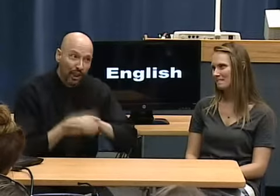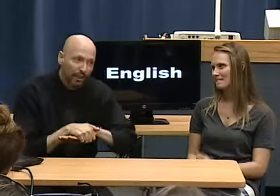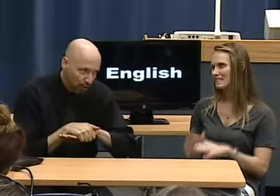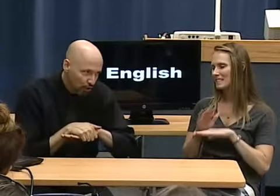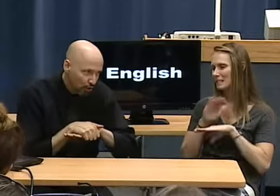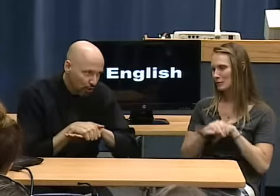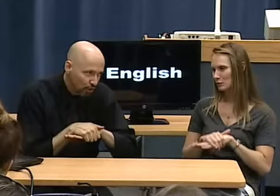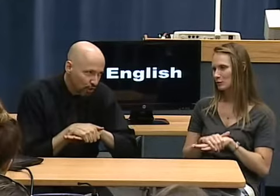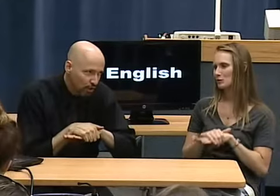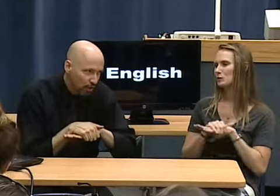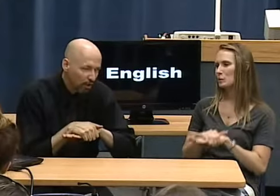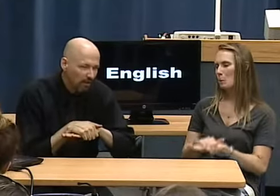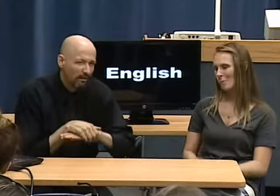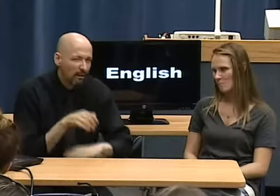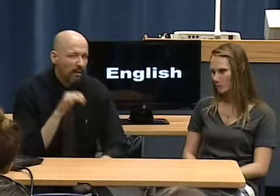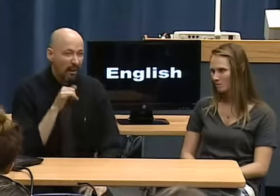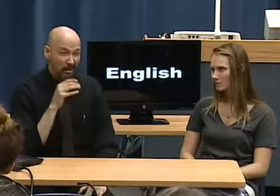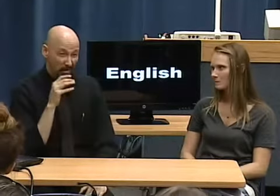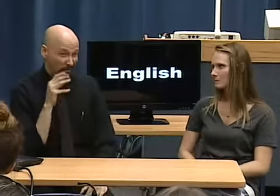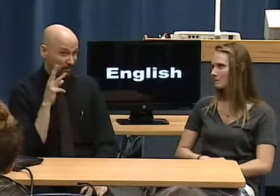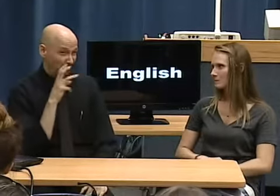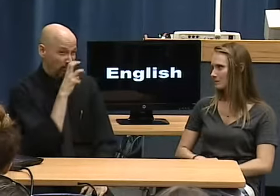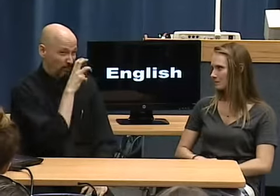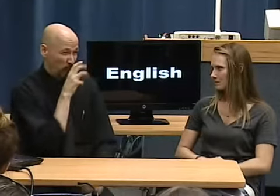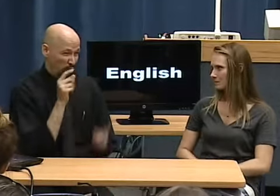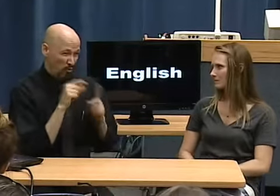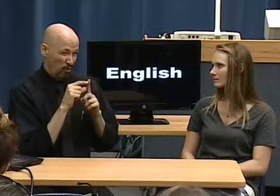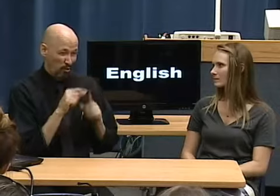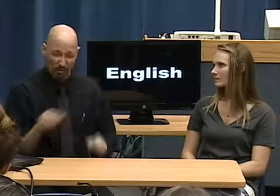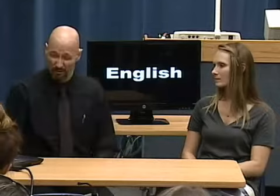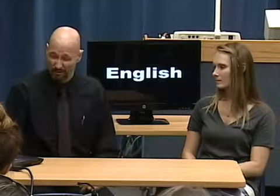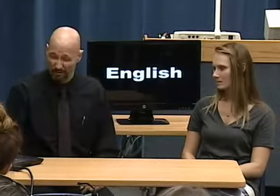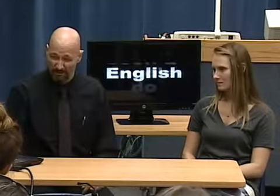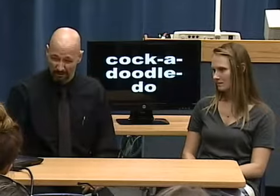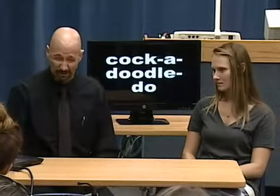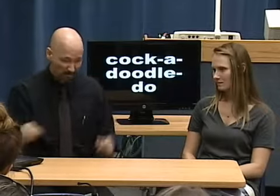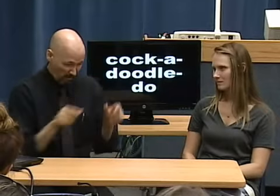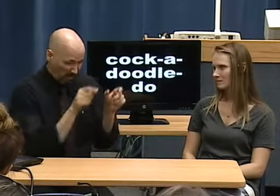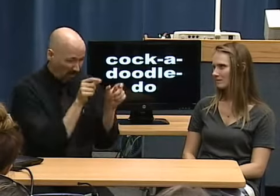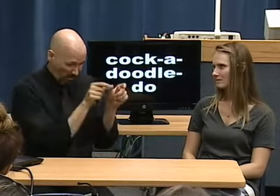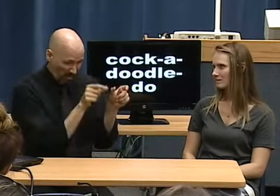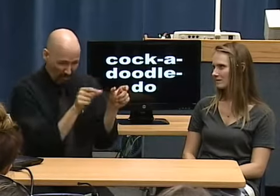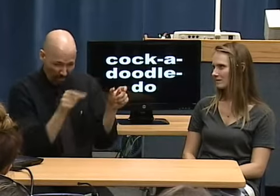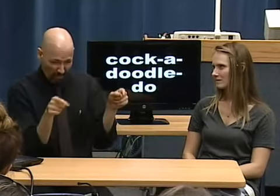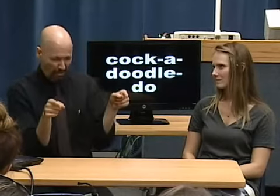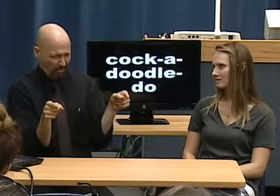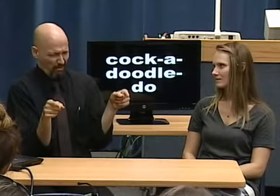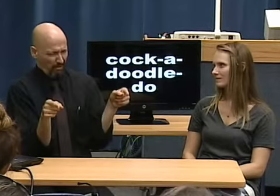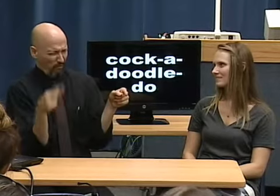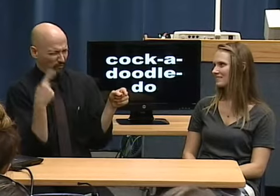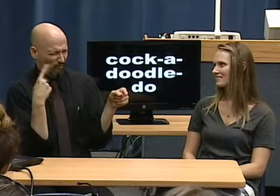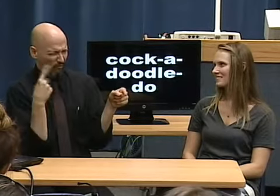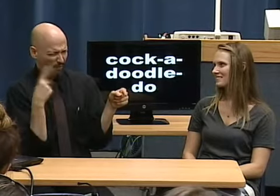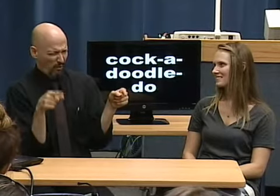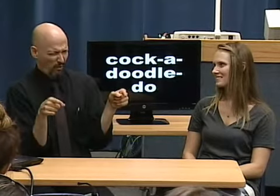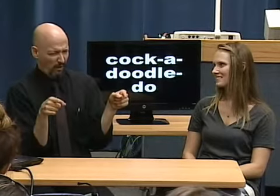It's English. It's a weird word. What are these different words for?